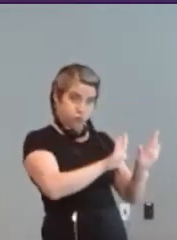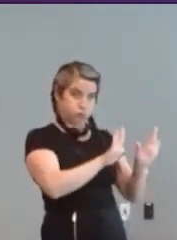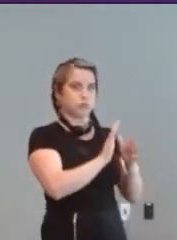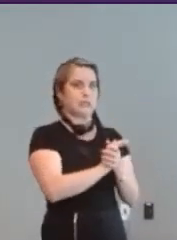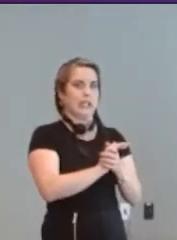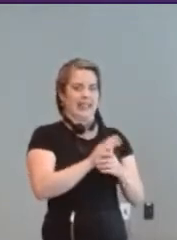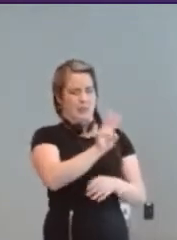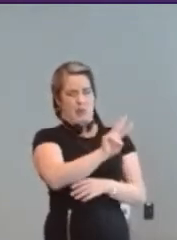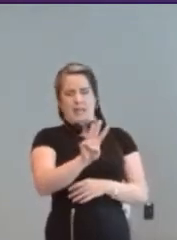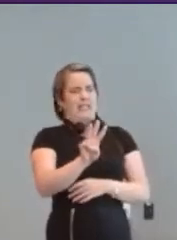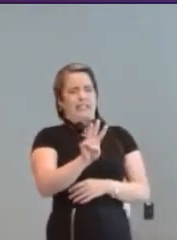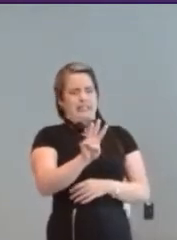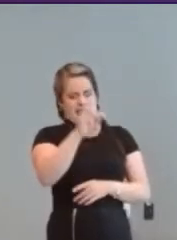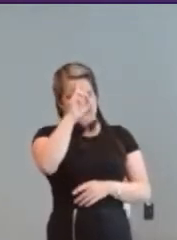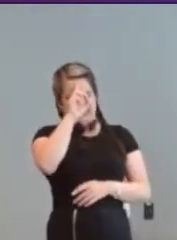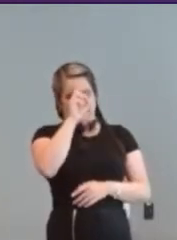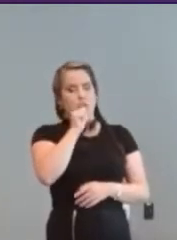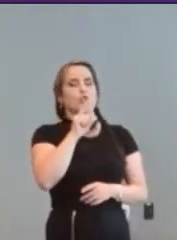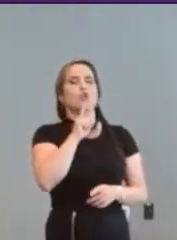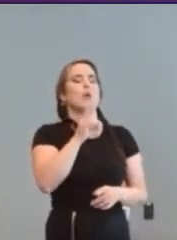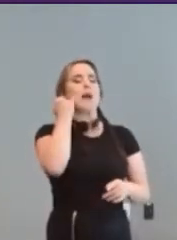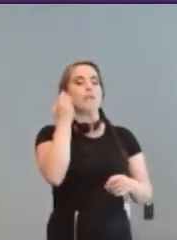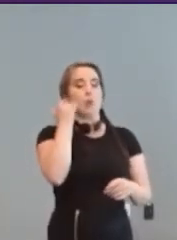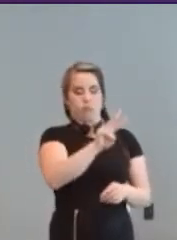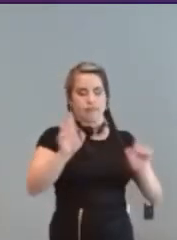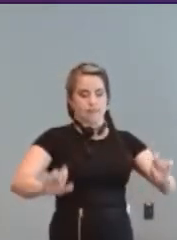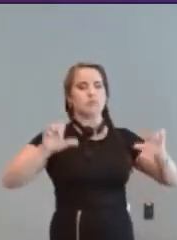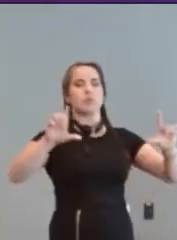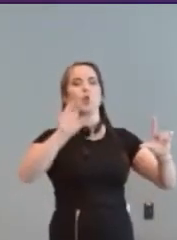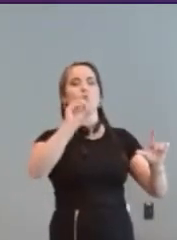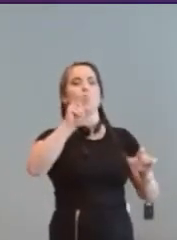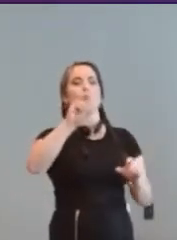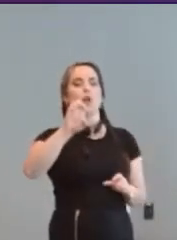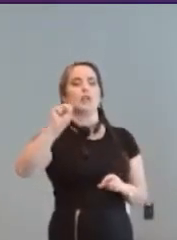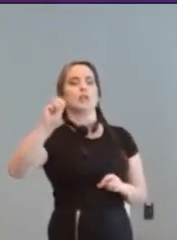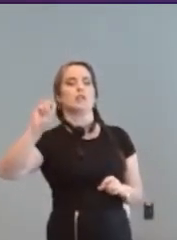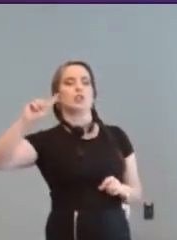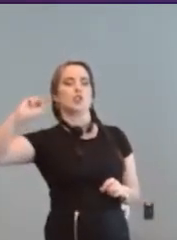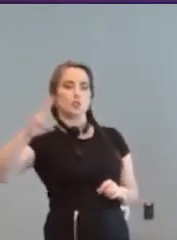of my head but if you go to OneSwitch.org.uk and go to the blog there'll be a post there with some links